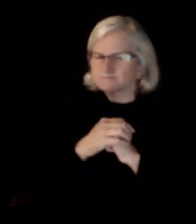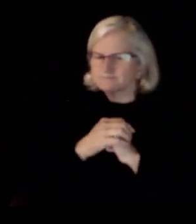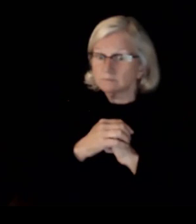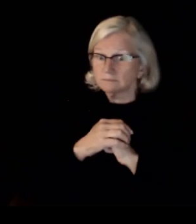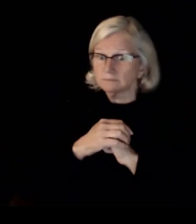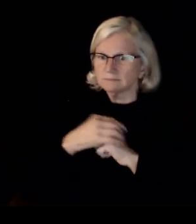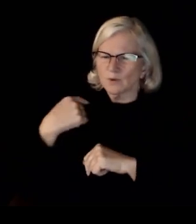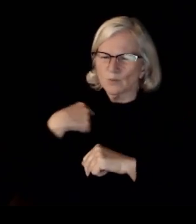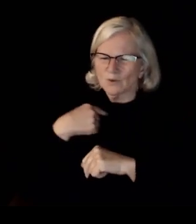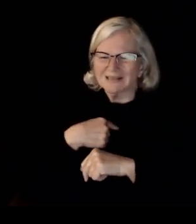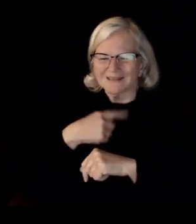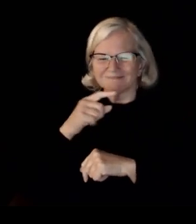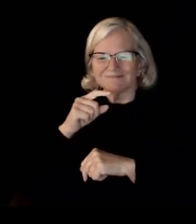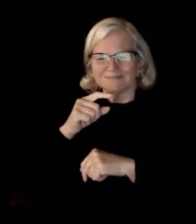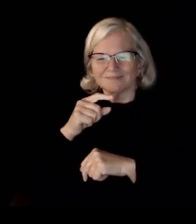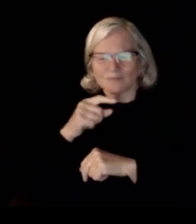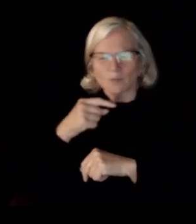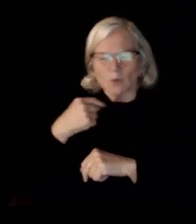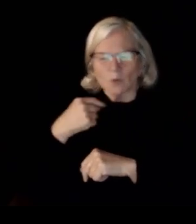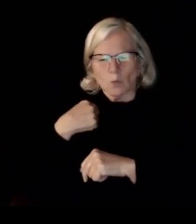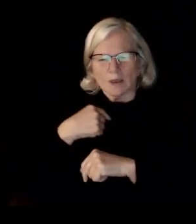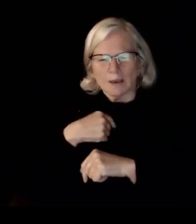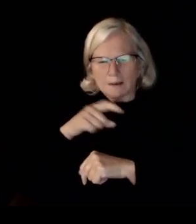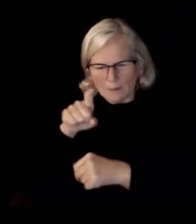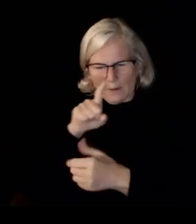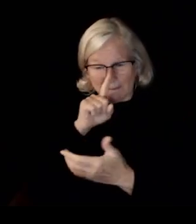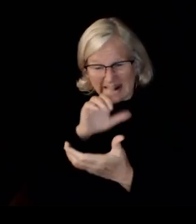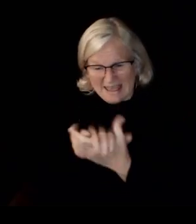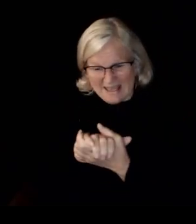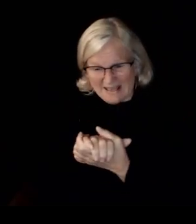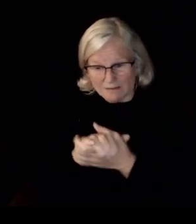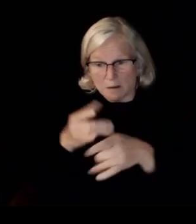are clear that masking helps and it's also important to reinforce